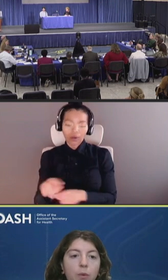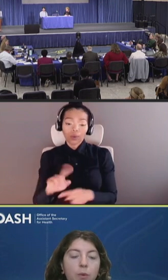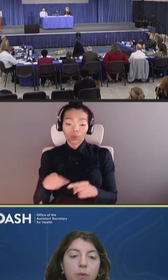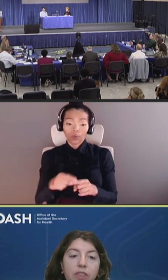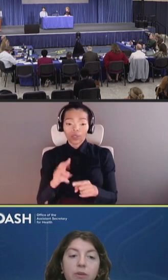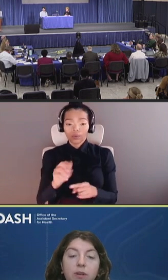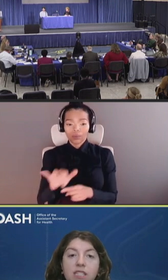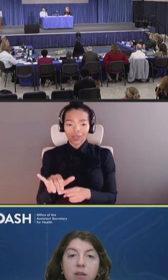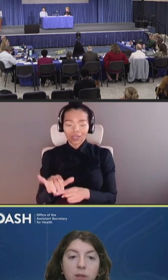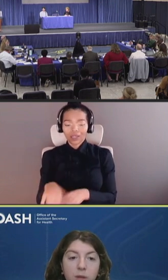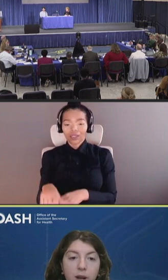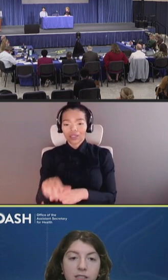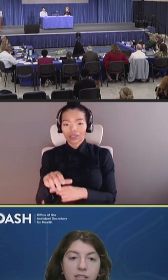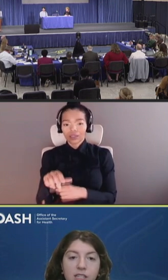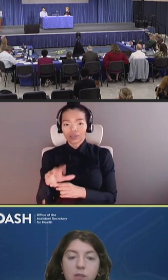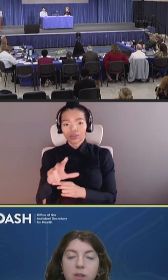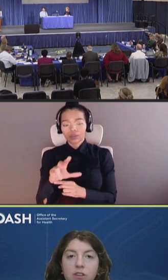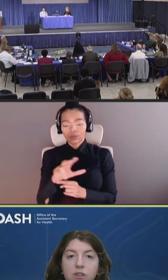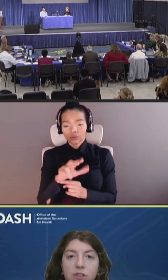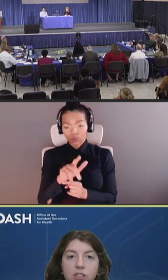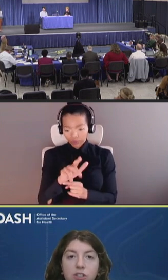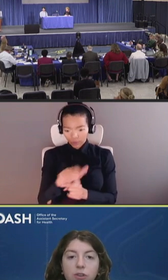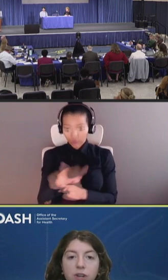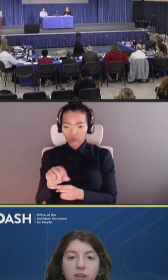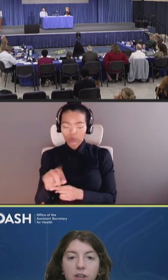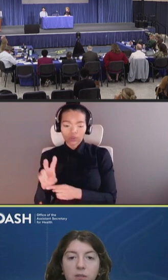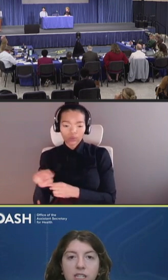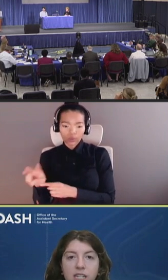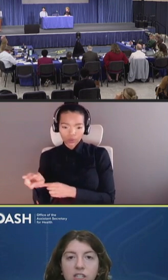We went through a similar process when the universal screening recommendations